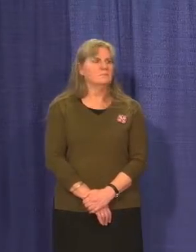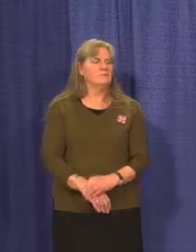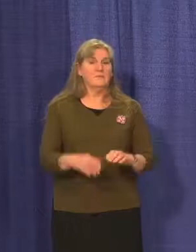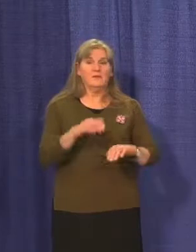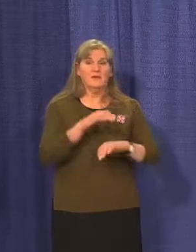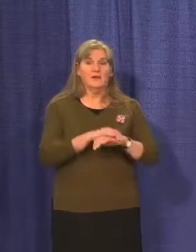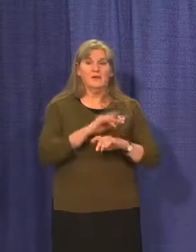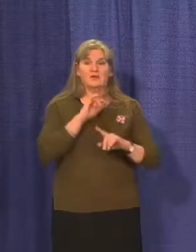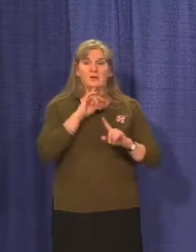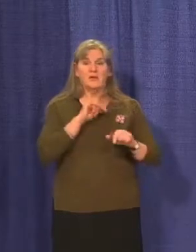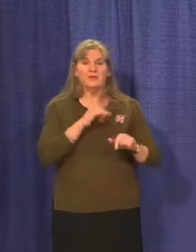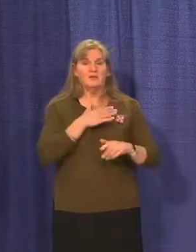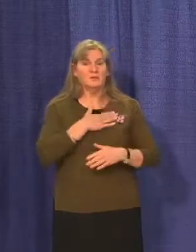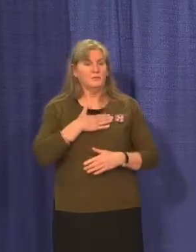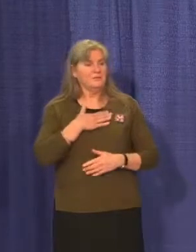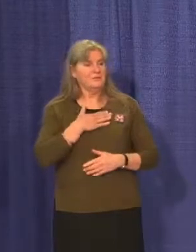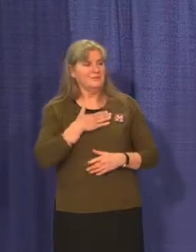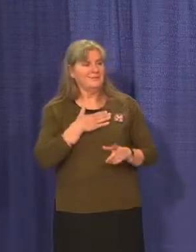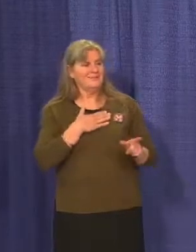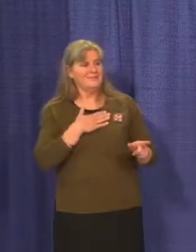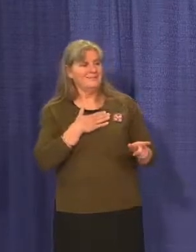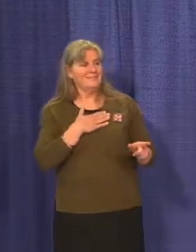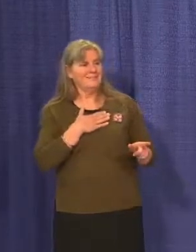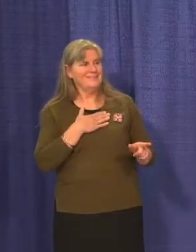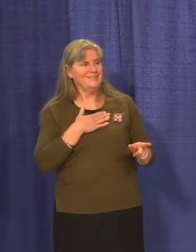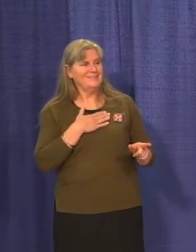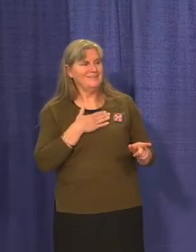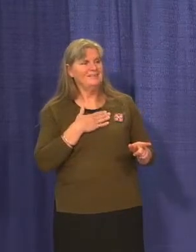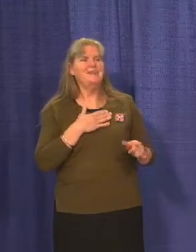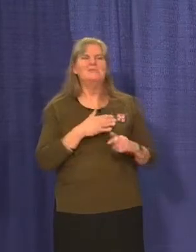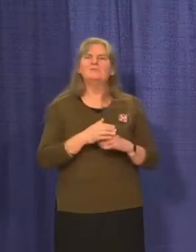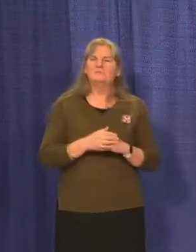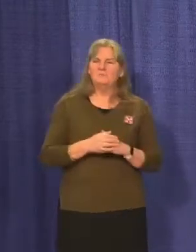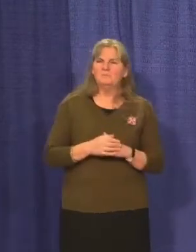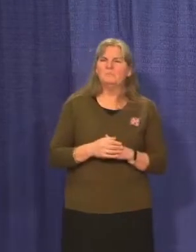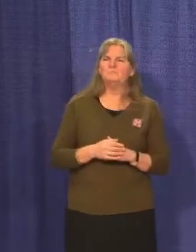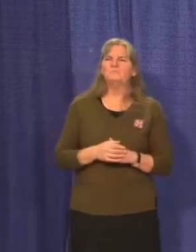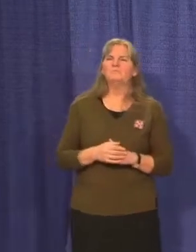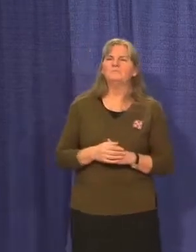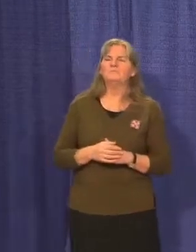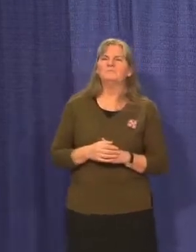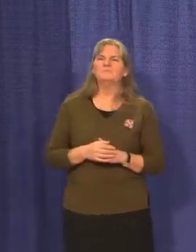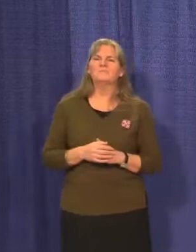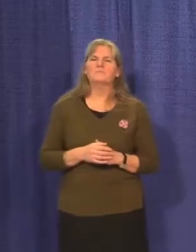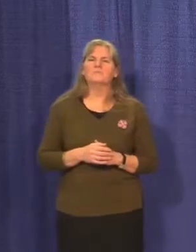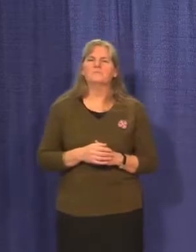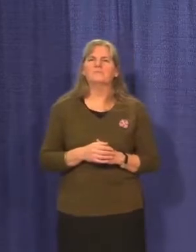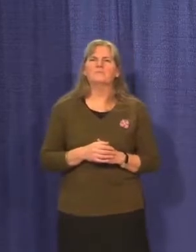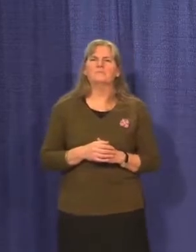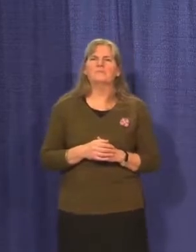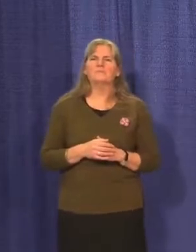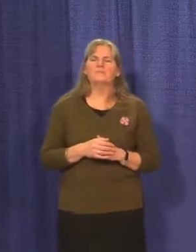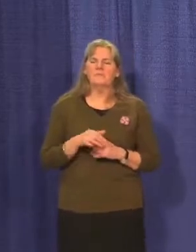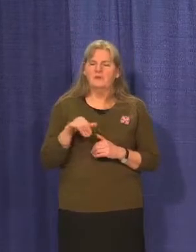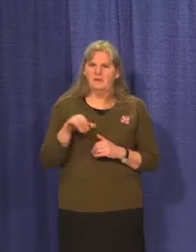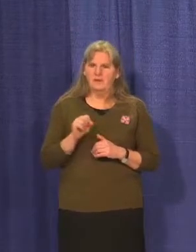Pat: If you could please repeat the response in English?